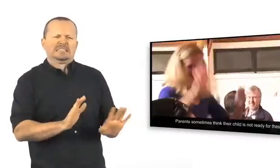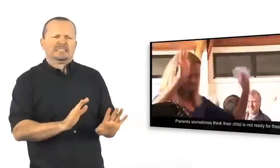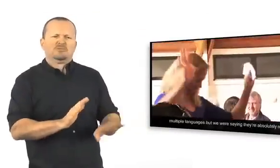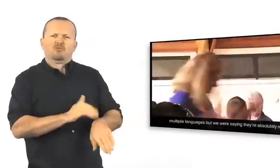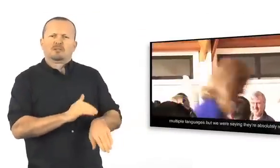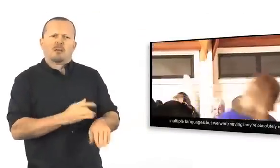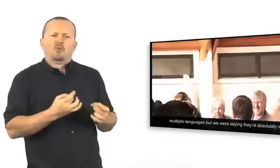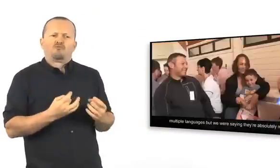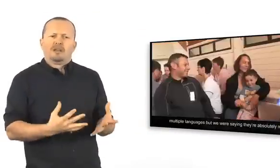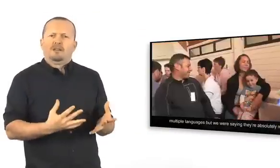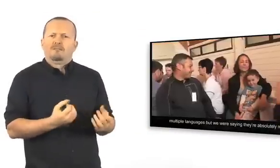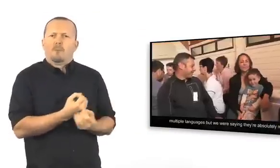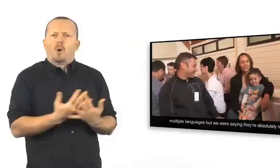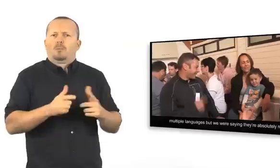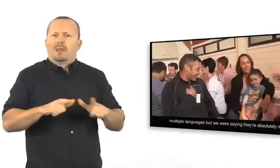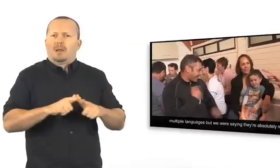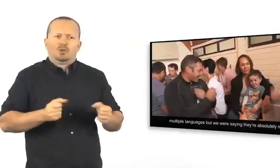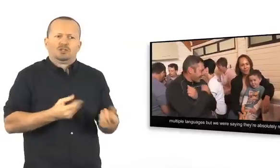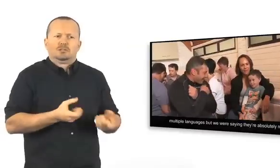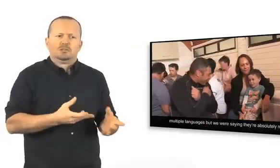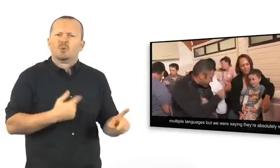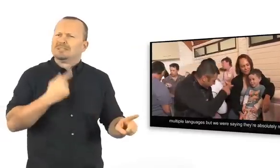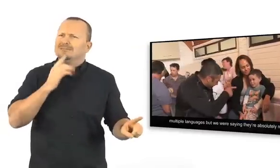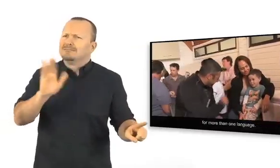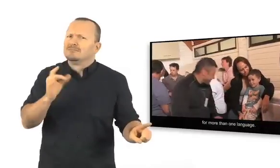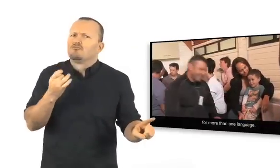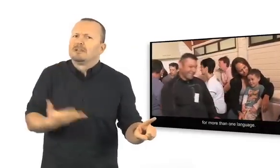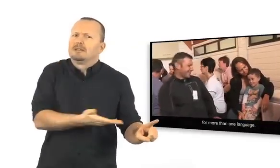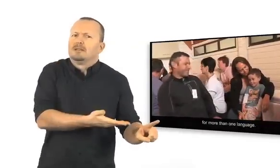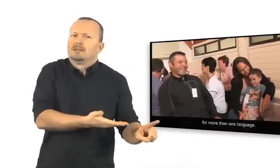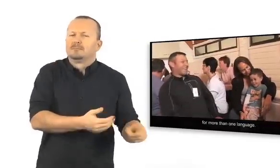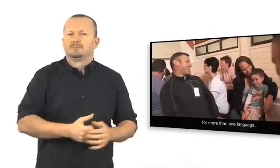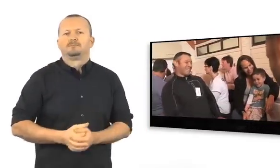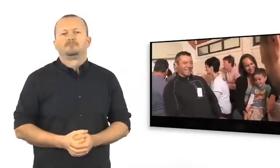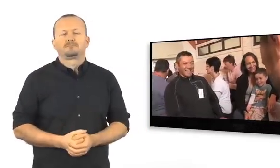these multiple languages, but we were saying they are absolutely ready for more than one language.